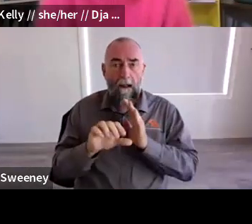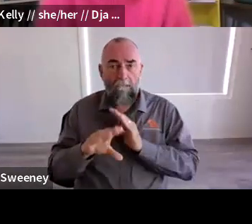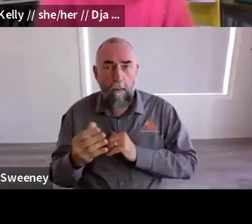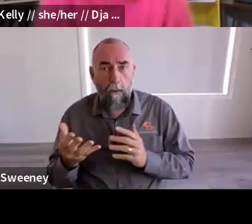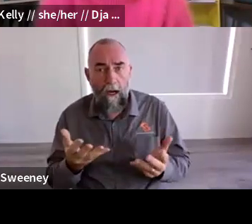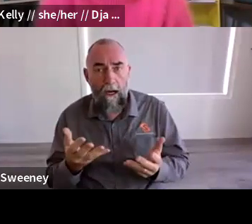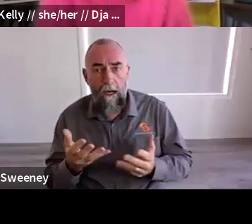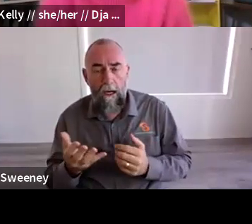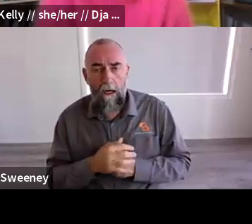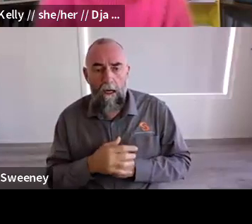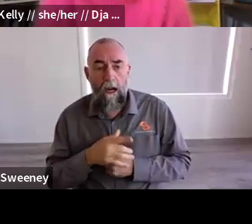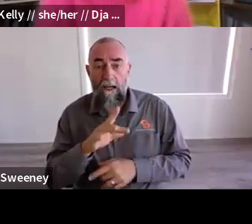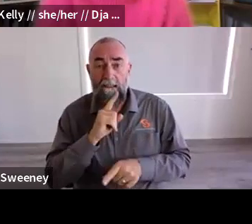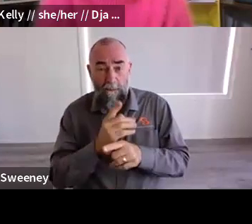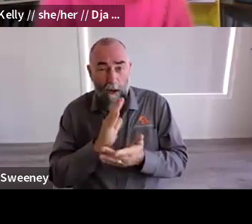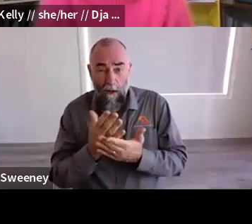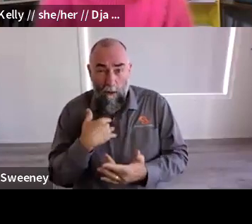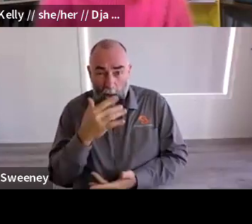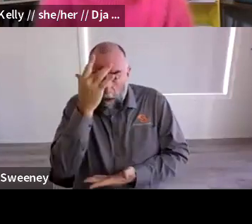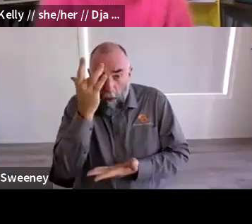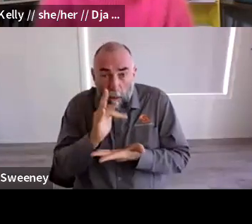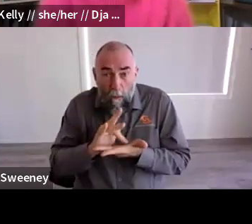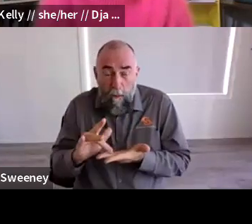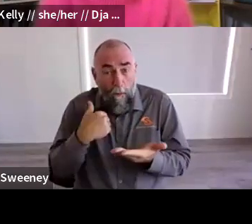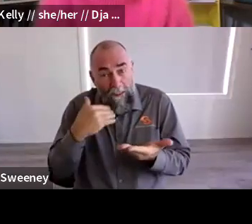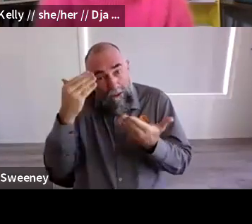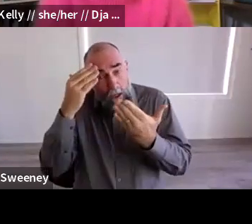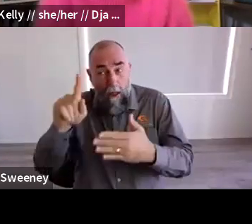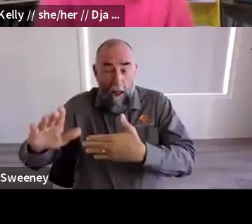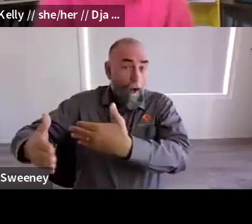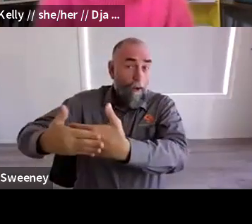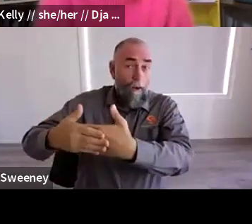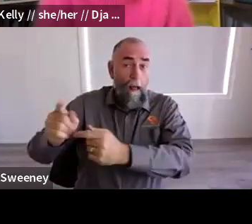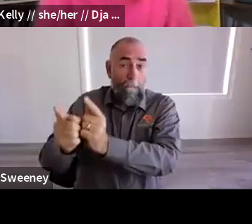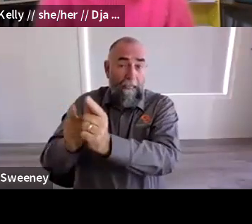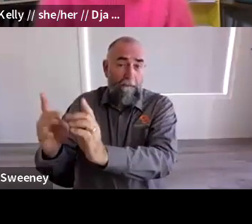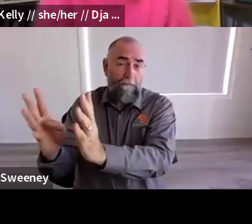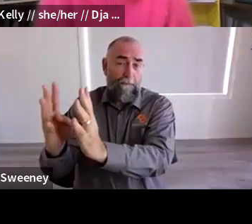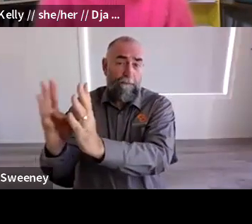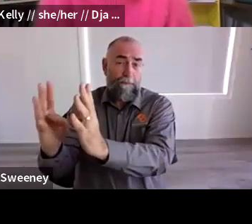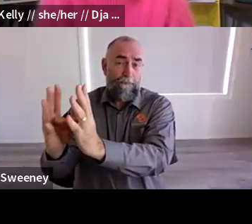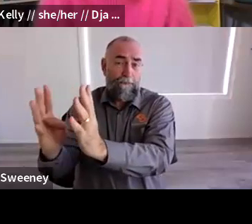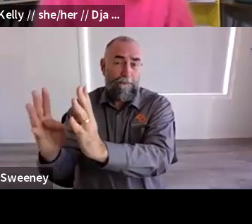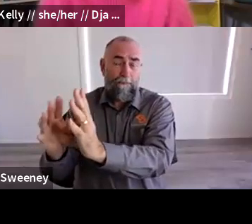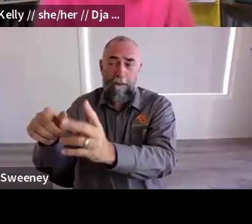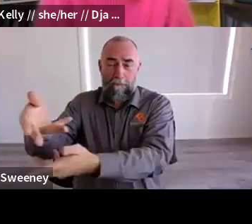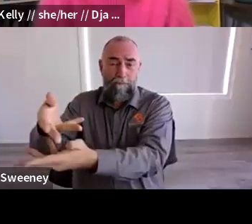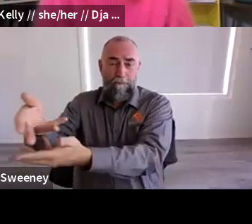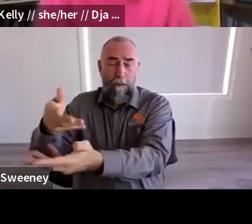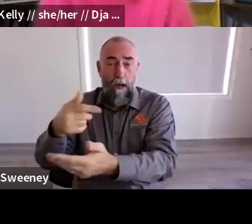that. So, it's getting that information out there, it's educating people and